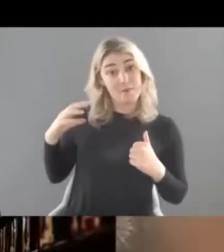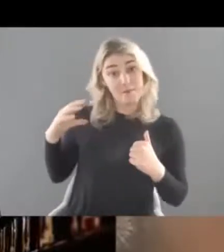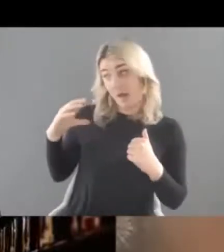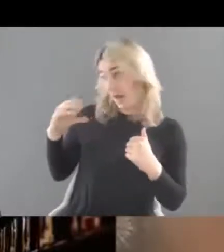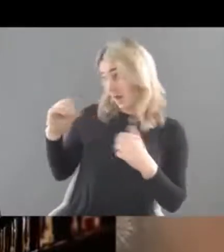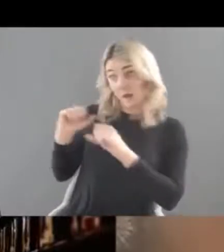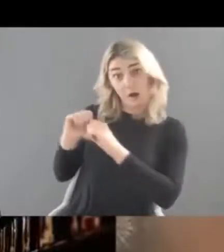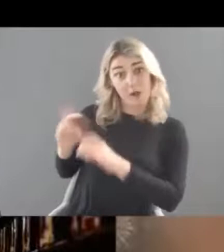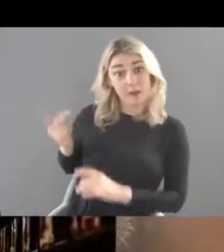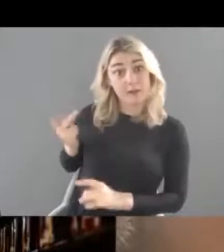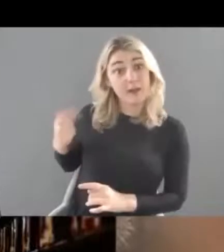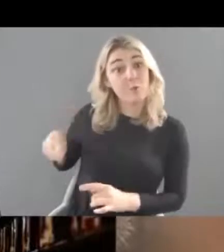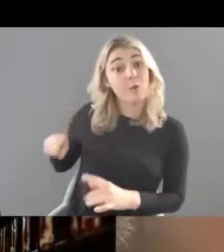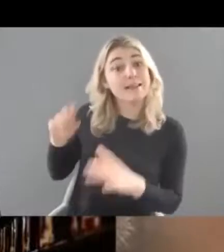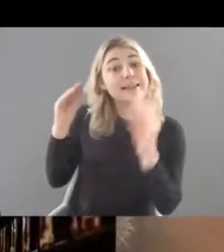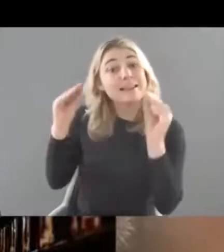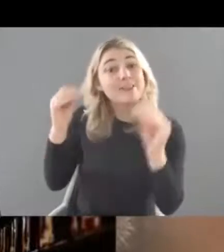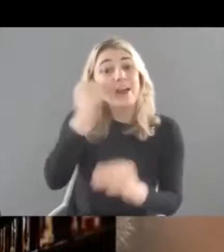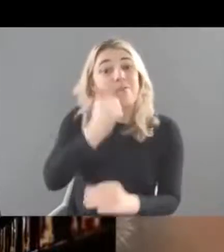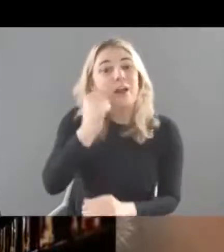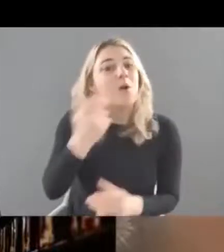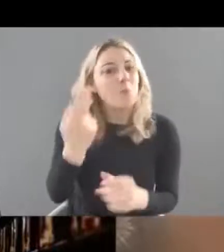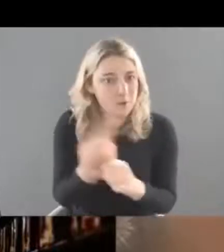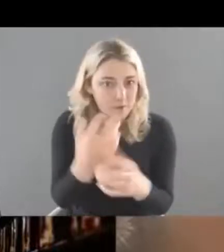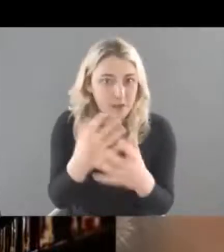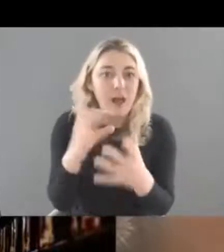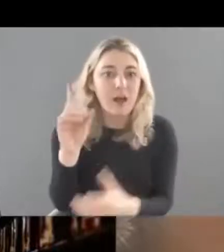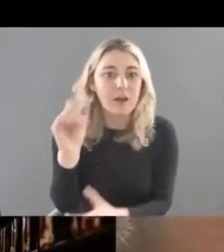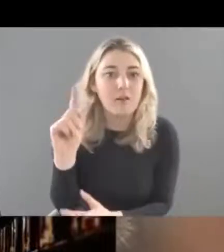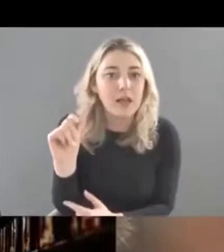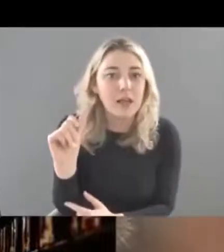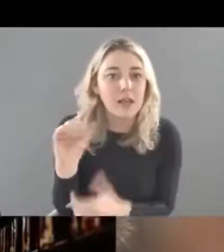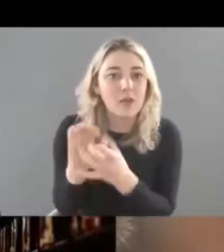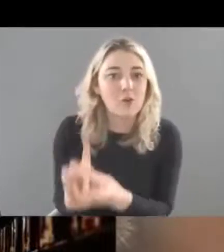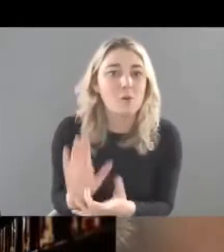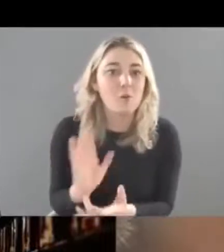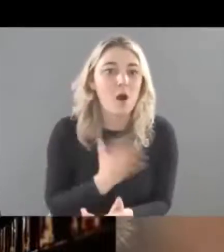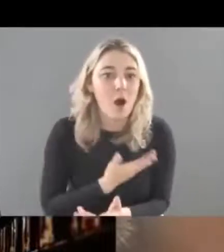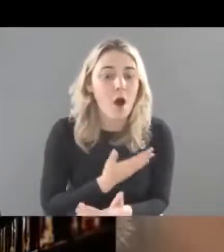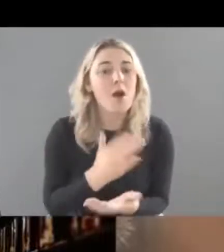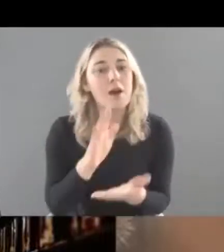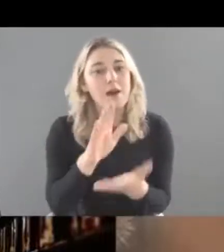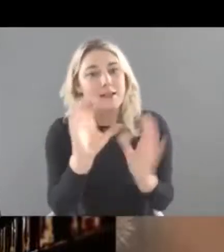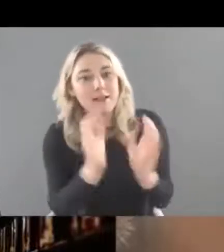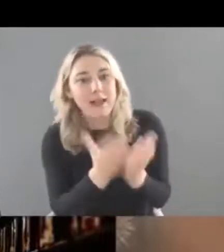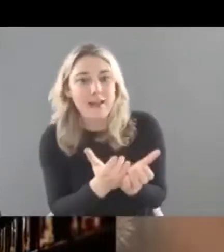we actually use a lot of data in terms of our classroom assessment and other ways in which we deliver information to